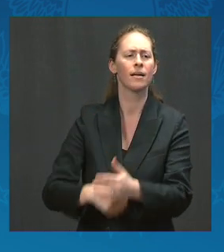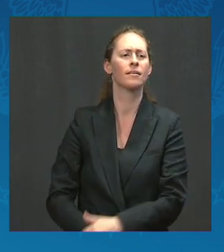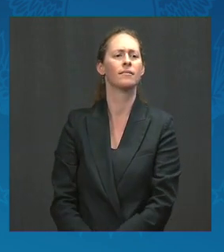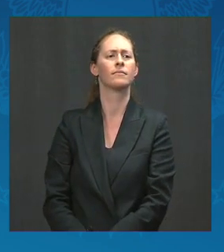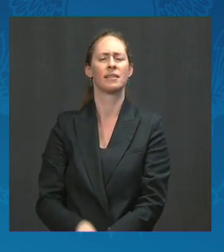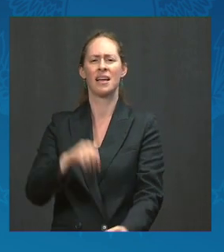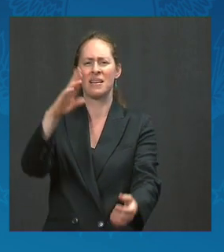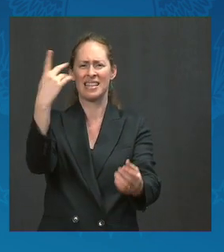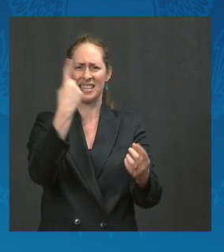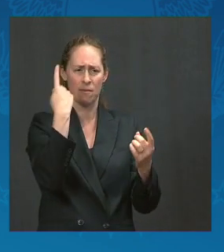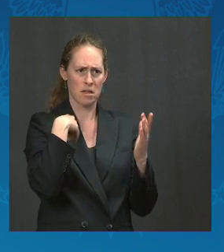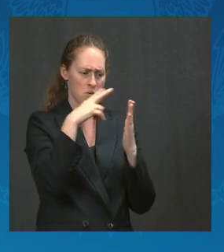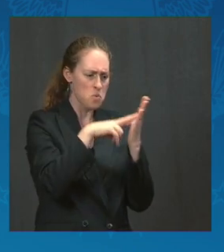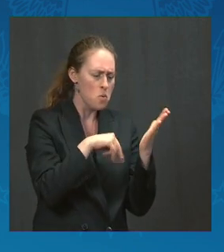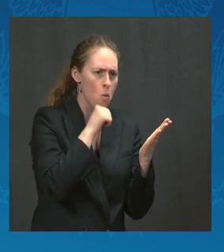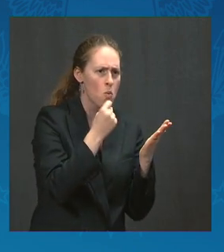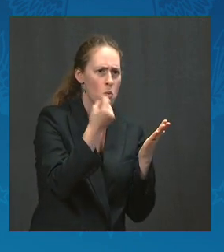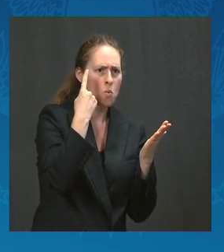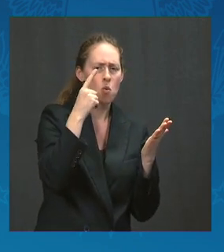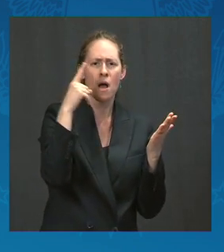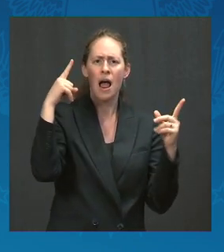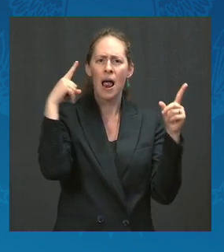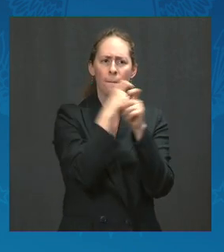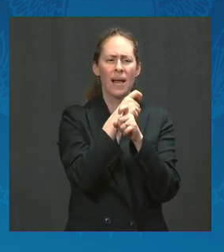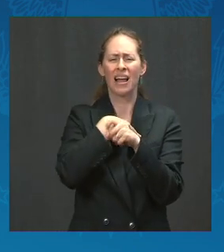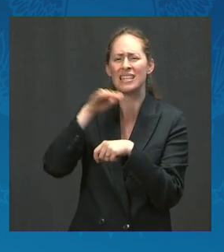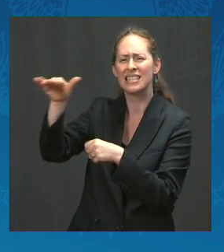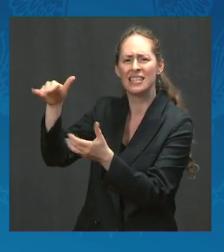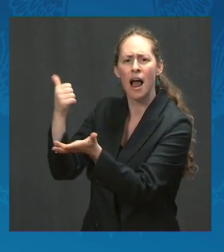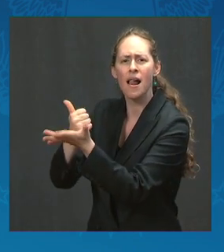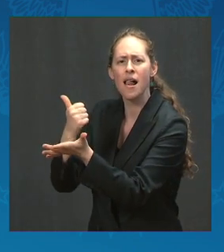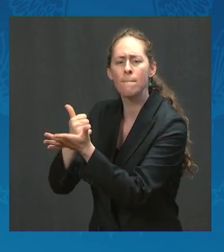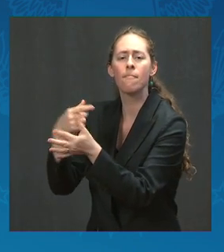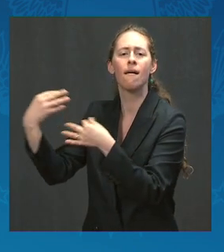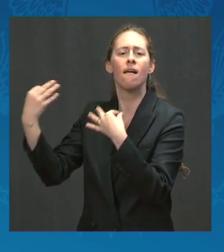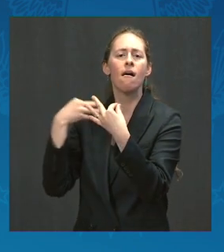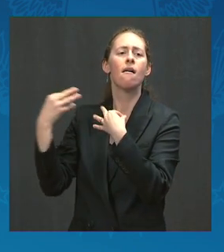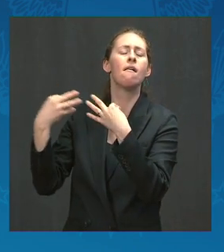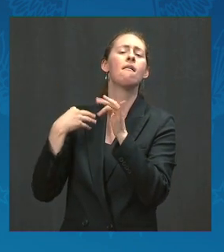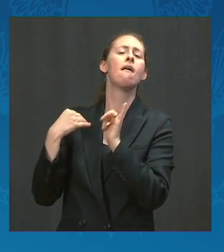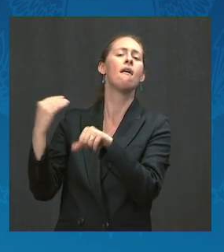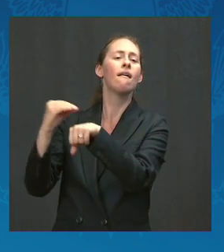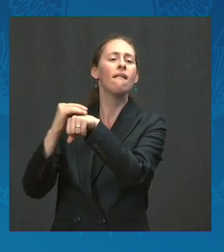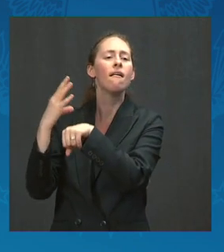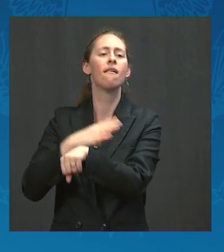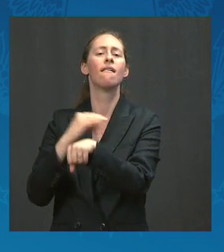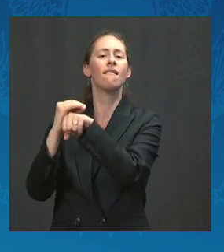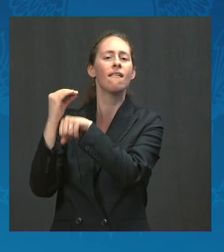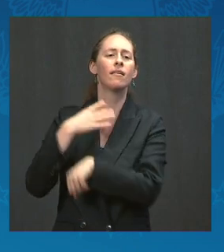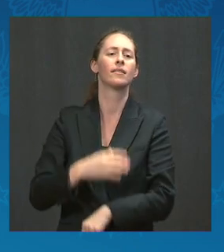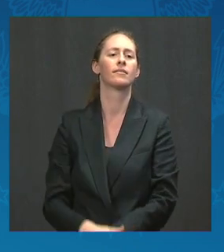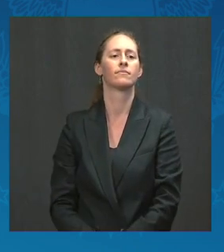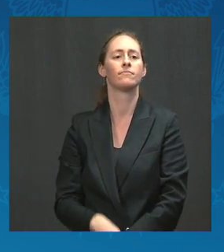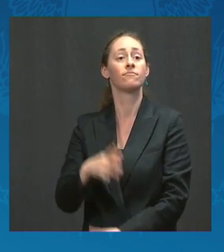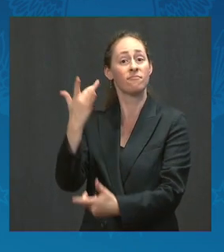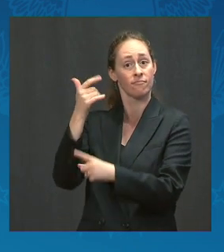Uncle Sherman was a lawyer, and in the spirit and with the training of this profession,